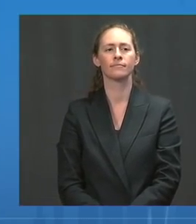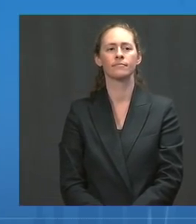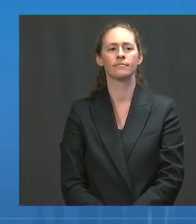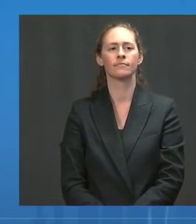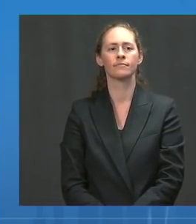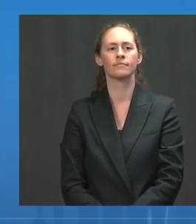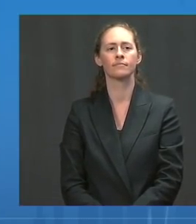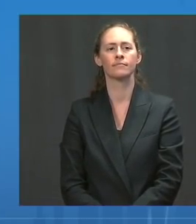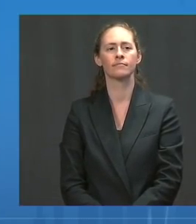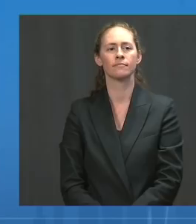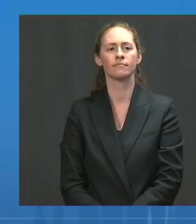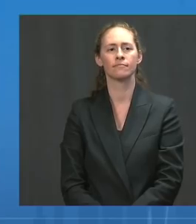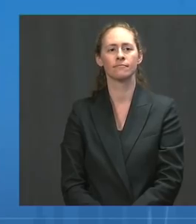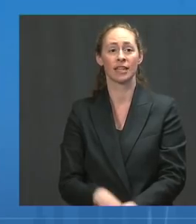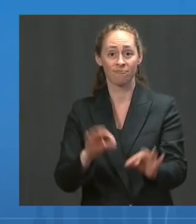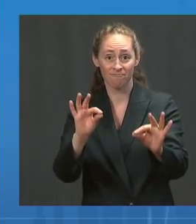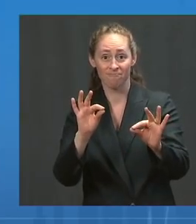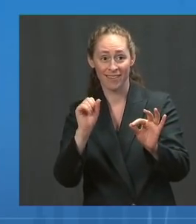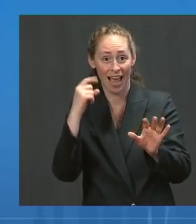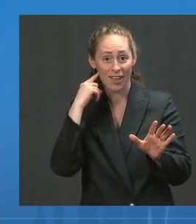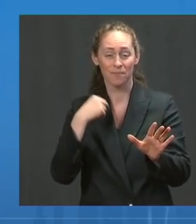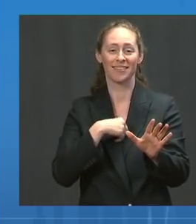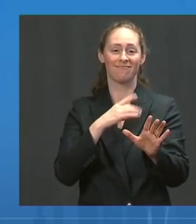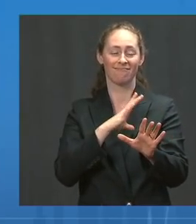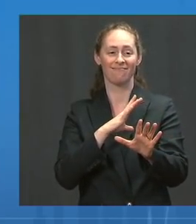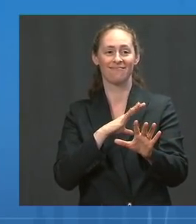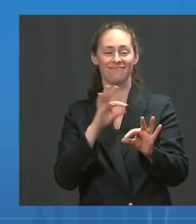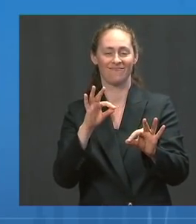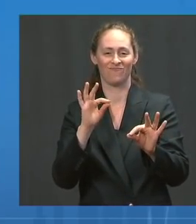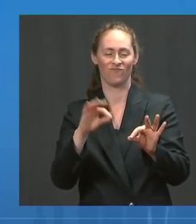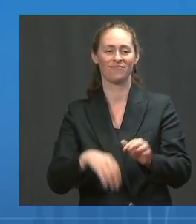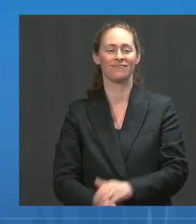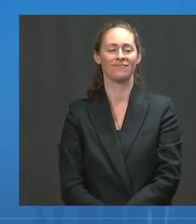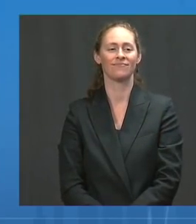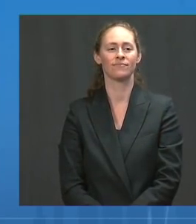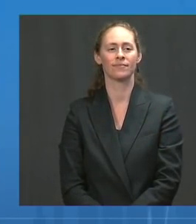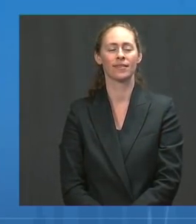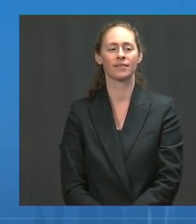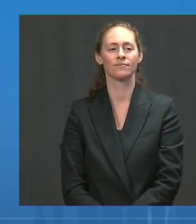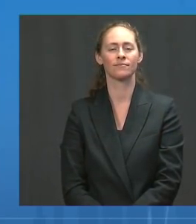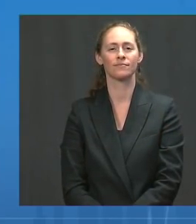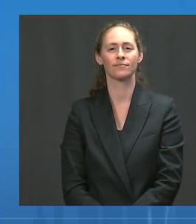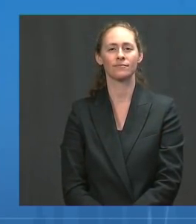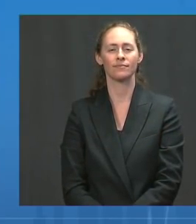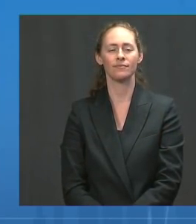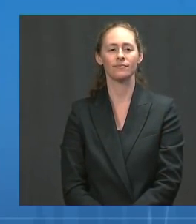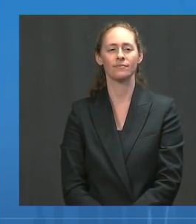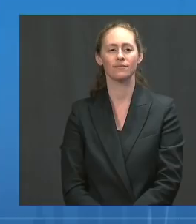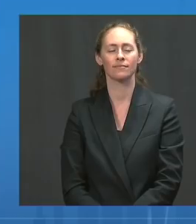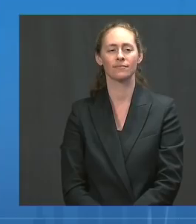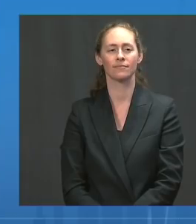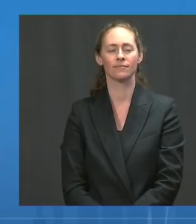Just wanted to make sure that you can hear me. Mr. Zients: Yes. The Press: All right, thank you so much. Mr. Zients: Thank you. The Press: Perhaps it's a question for Dr. Fauci,